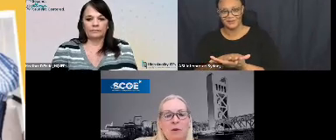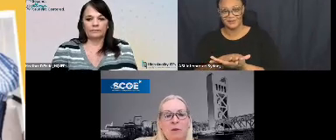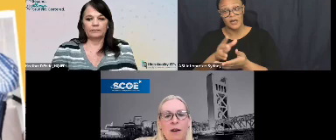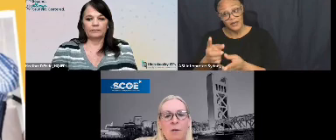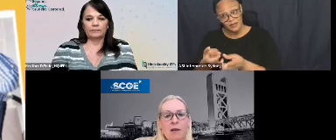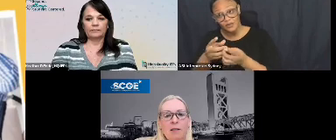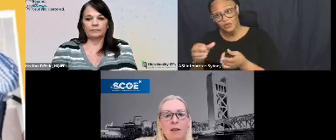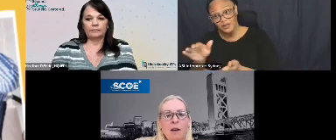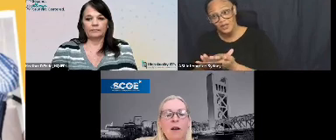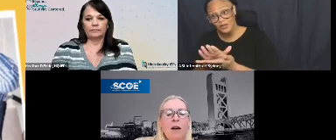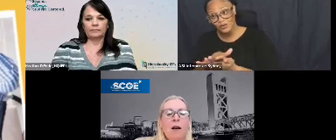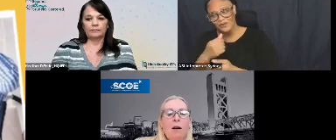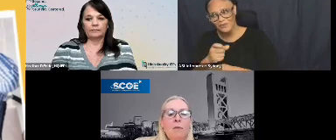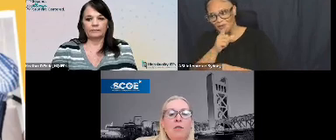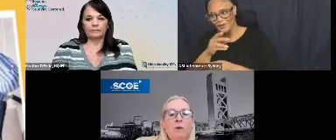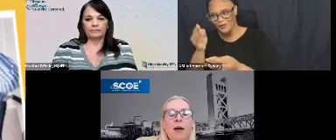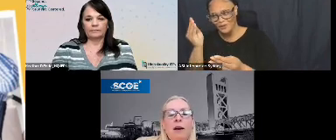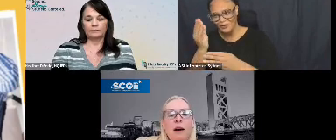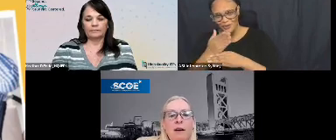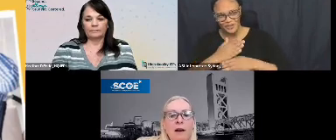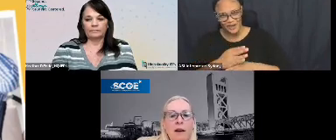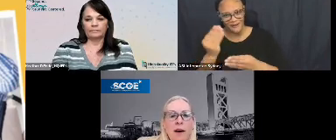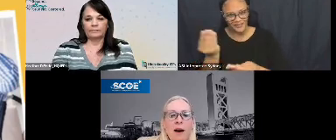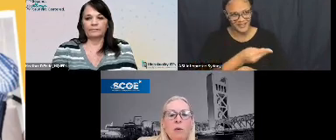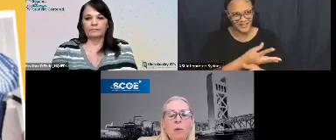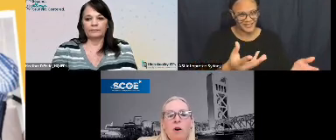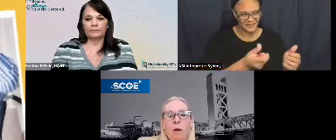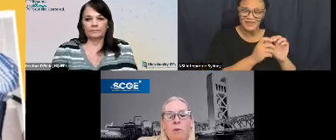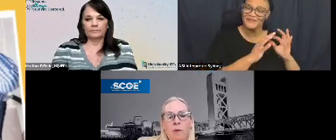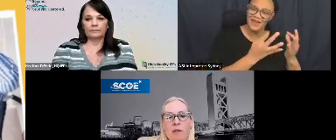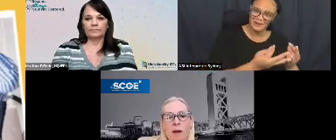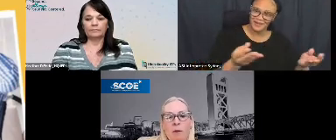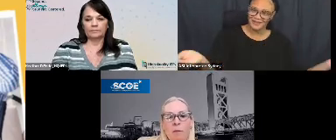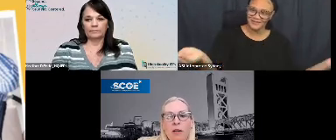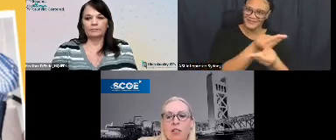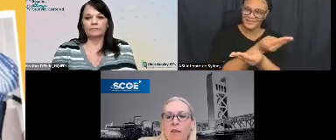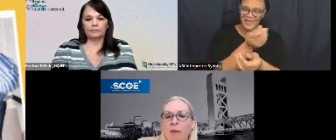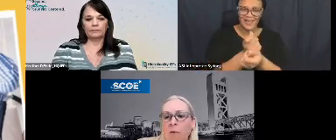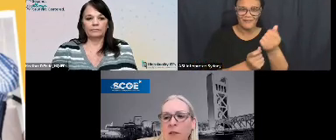these with your families um so that everyone's armed with the same information. And I think